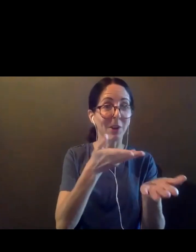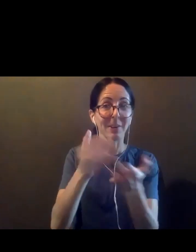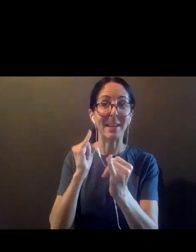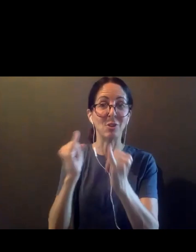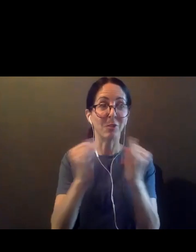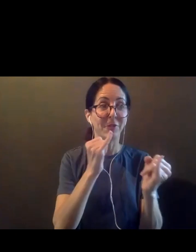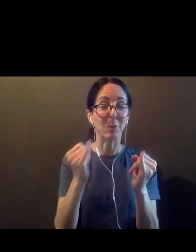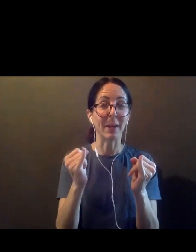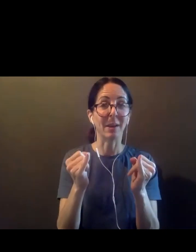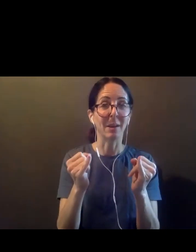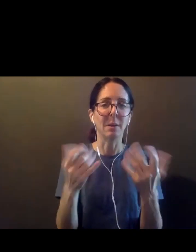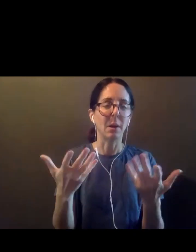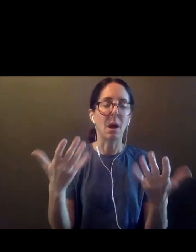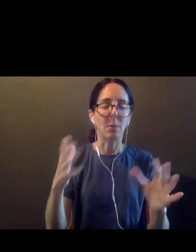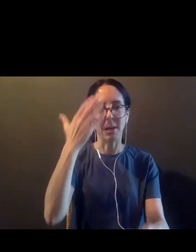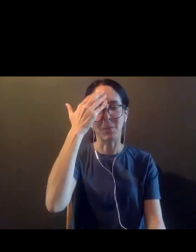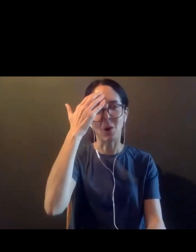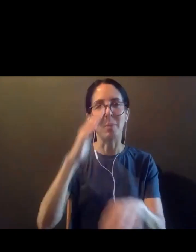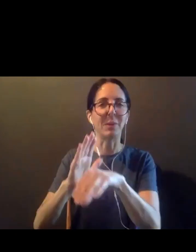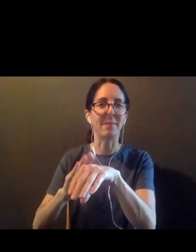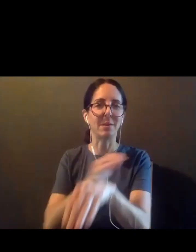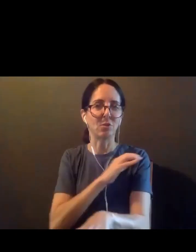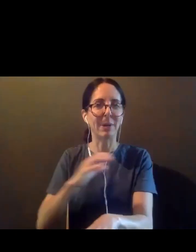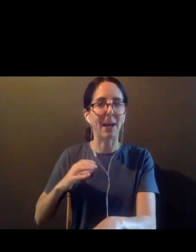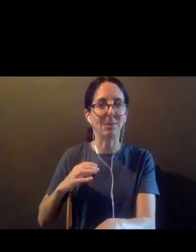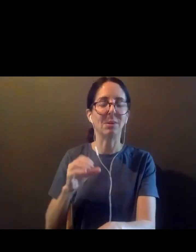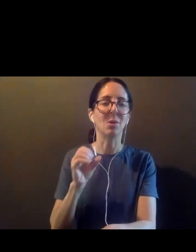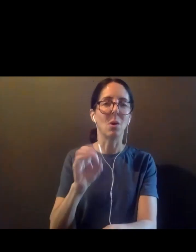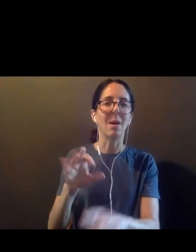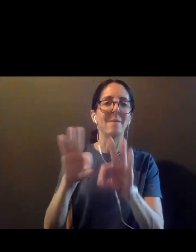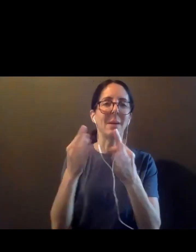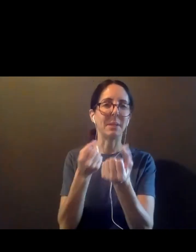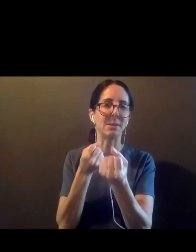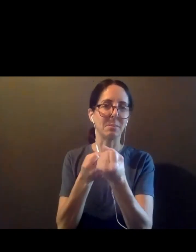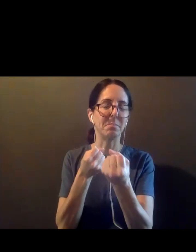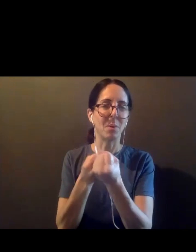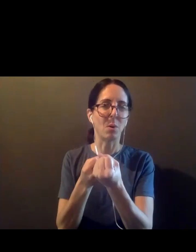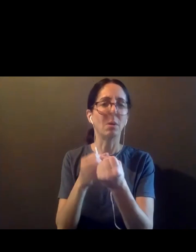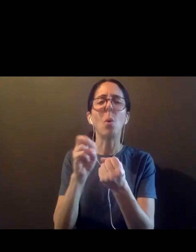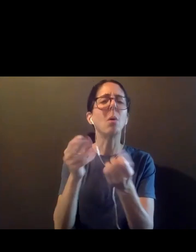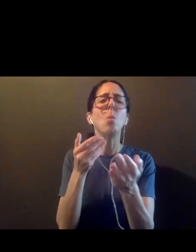And we have heard about the Advisory Council or the family supports or any other structures